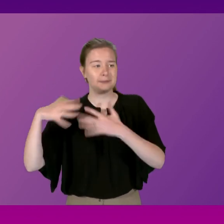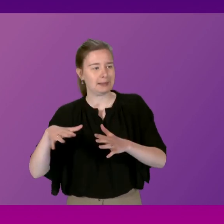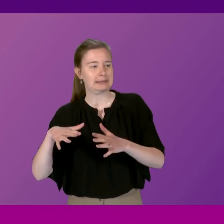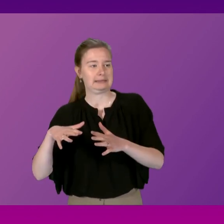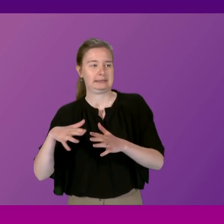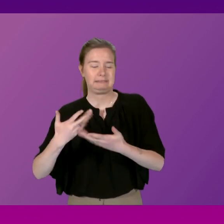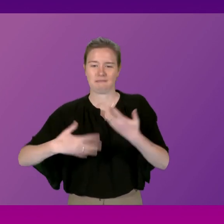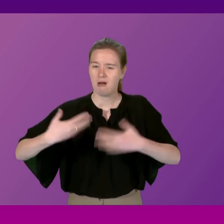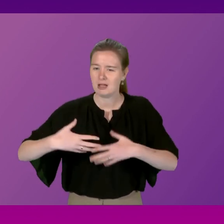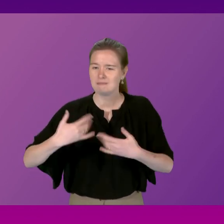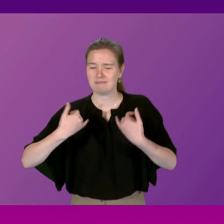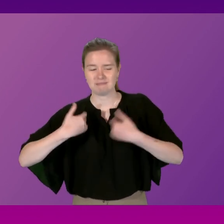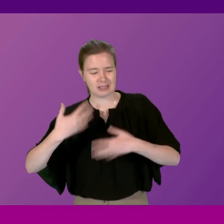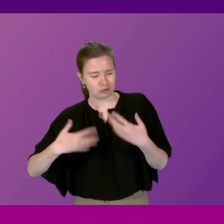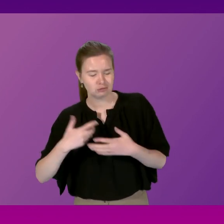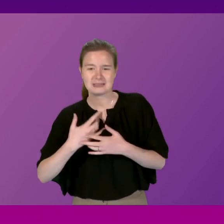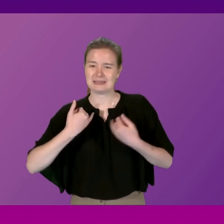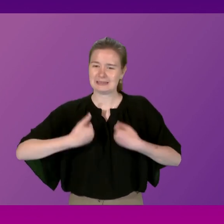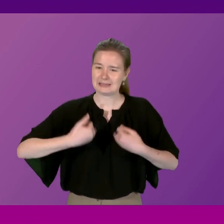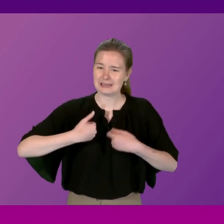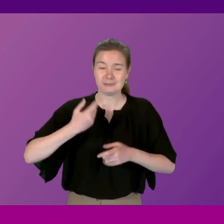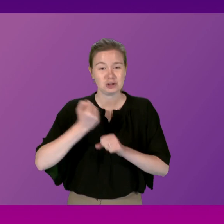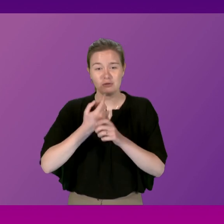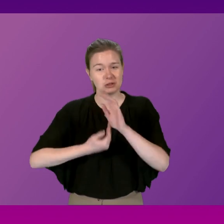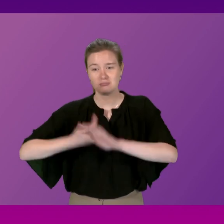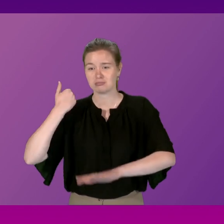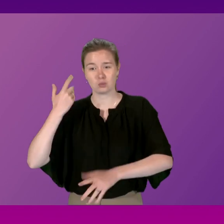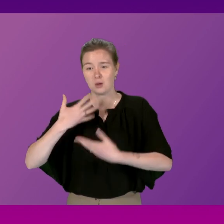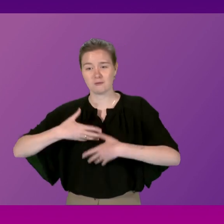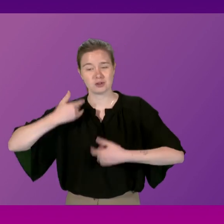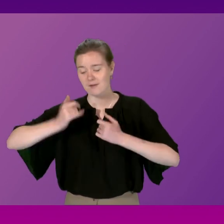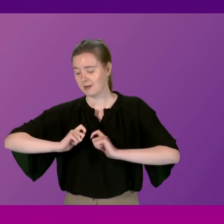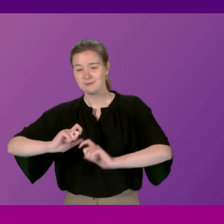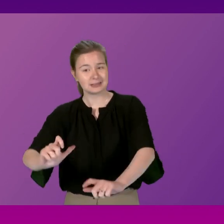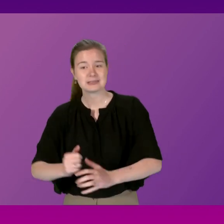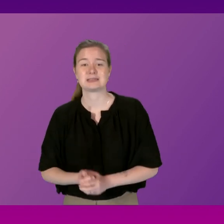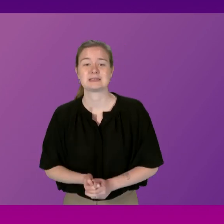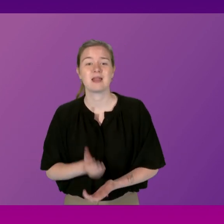injury or disease and would not have made it a few generations ago, but have; and hundreds